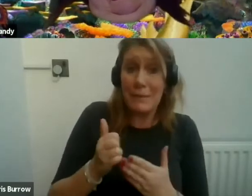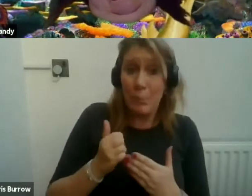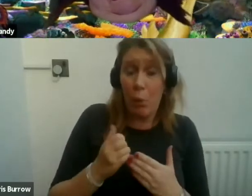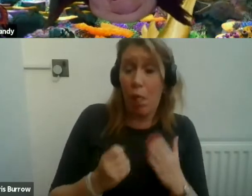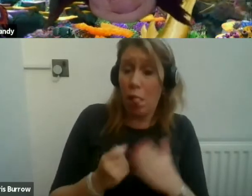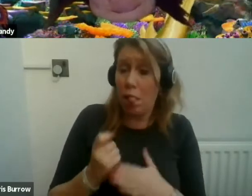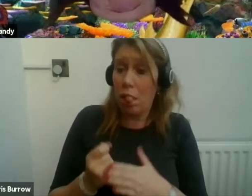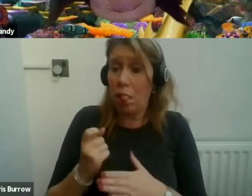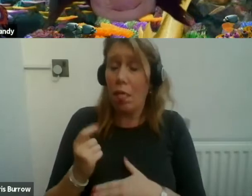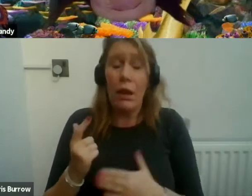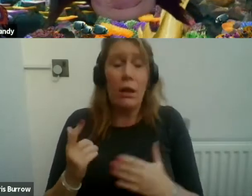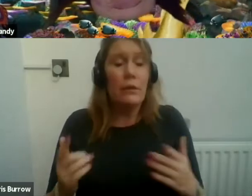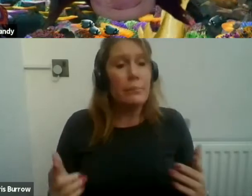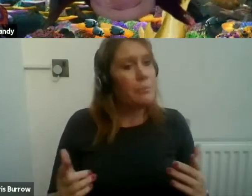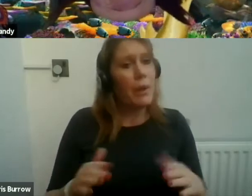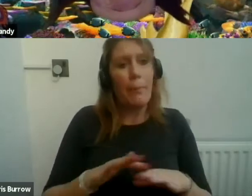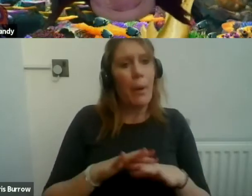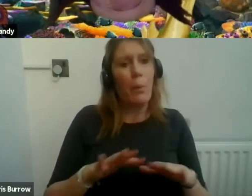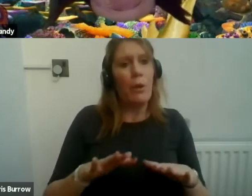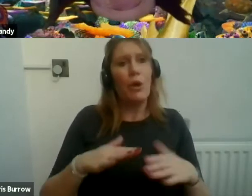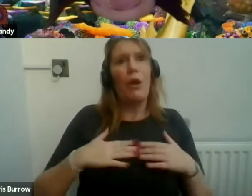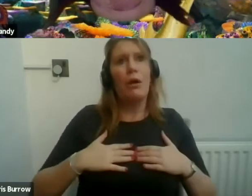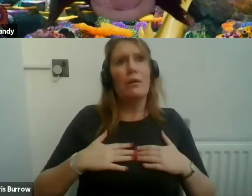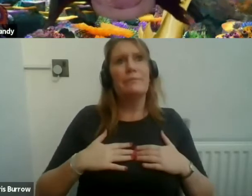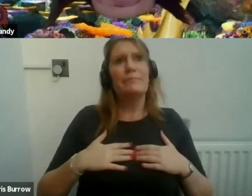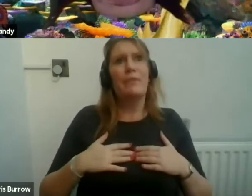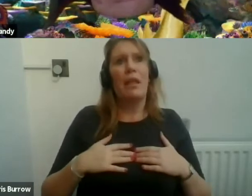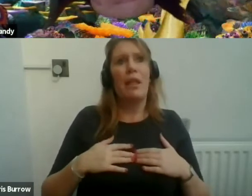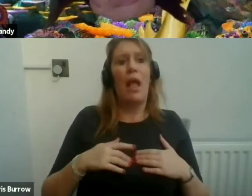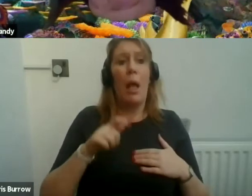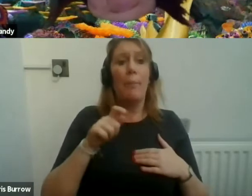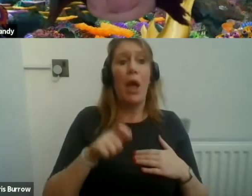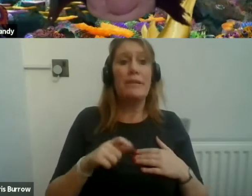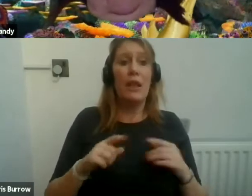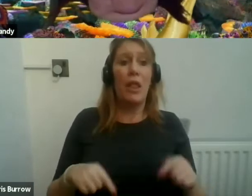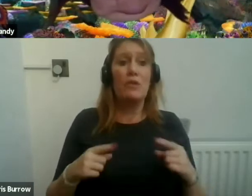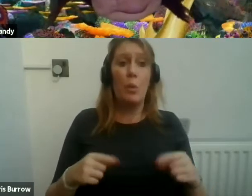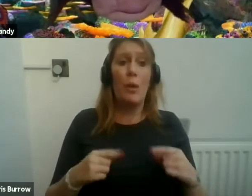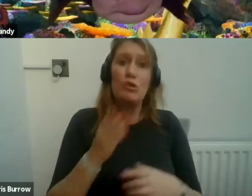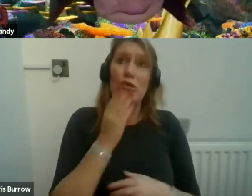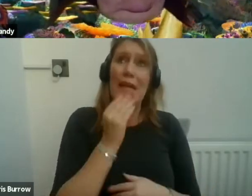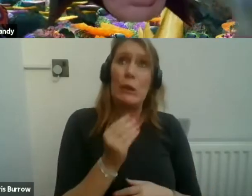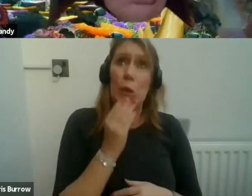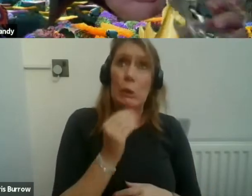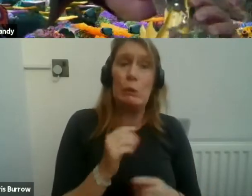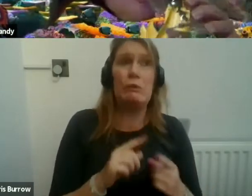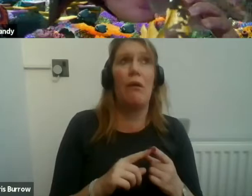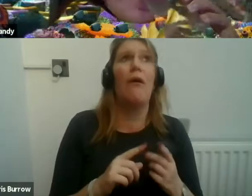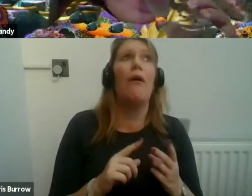we're not somebody who is a wheelchair user or somebody who has learning